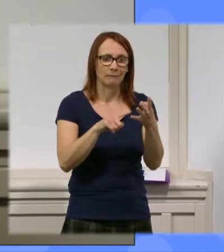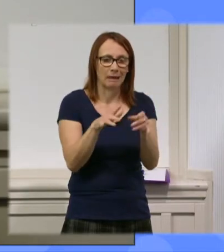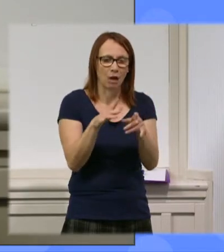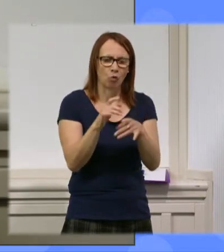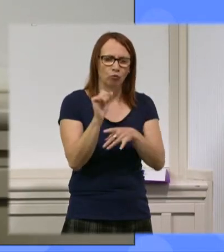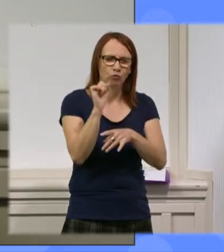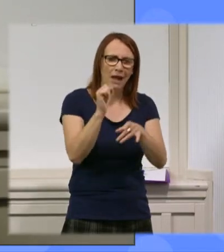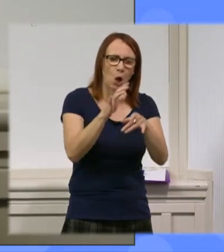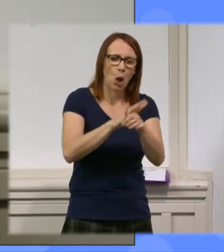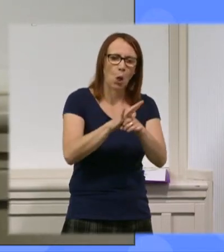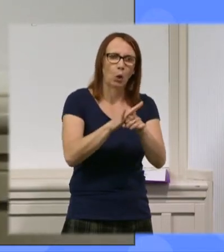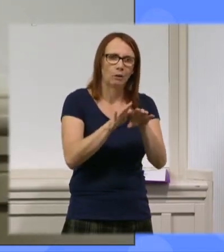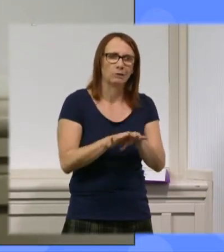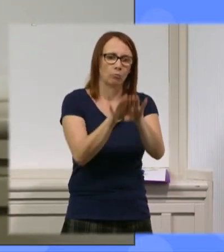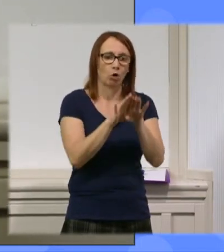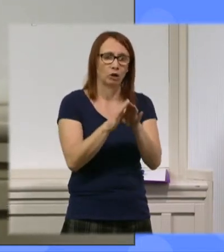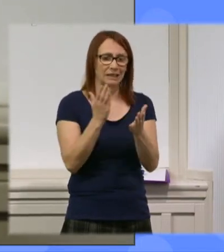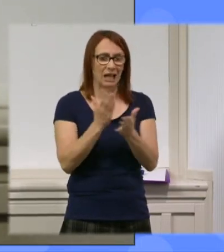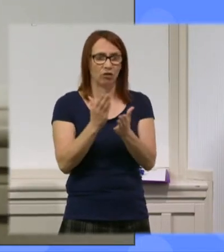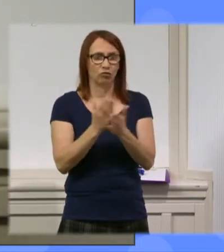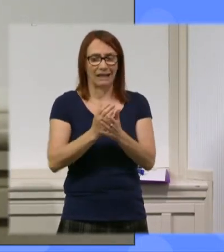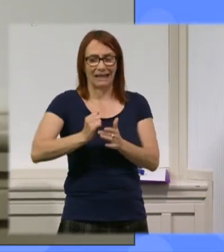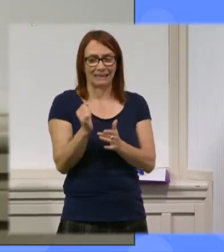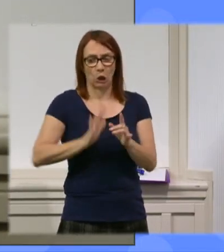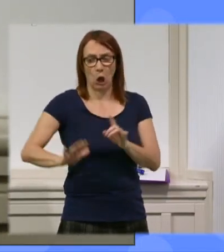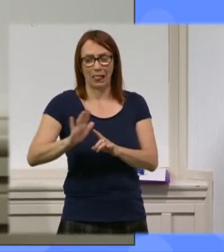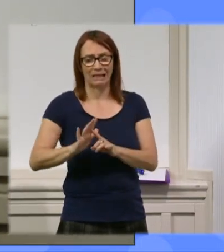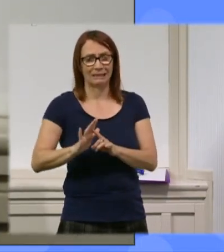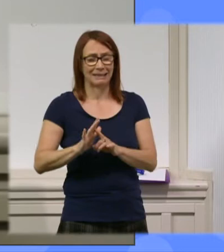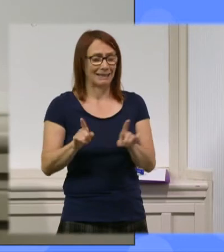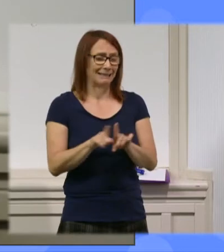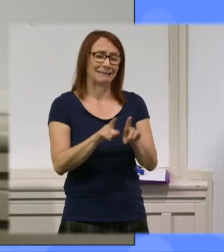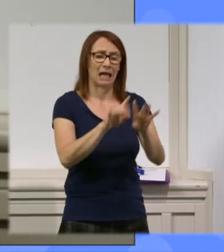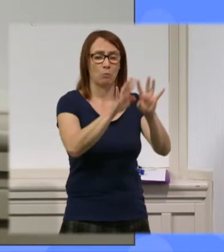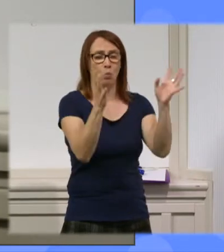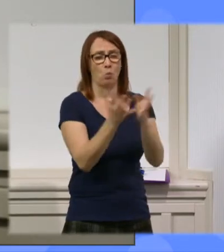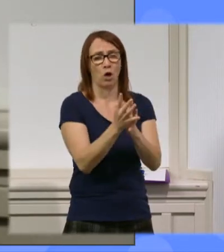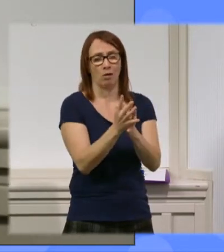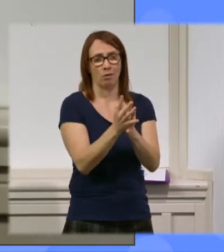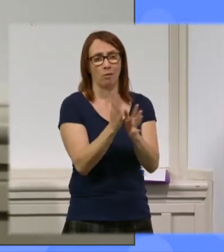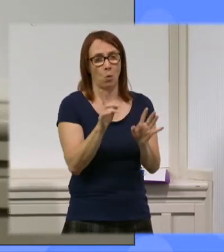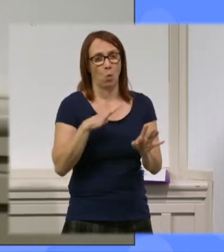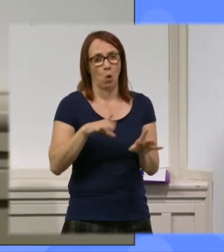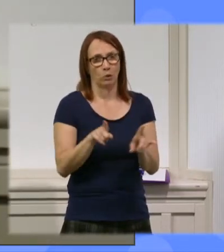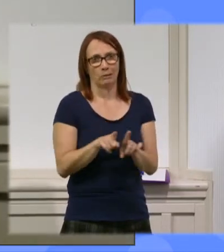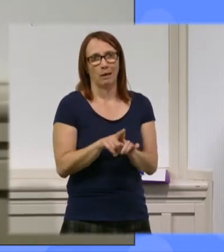for the future of Scotland is the same as our vision for the future of the world we would like to see more of all four of those things specifically the